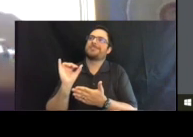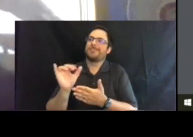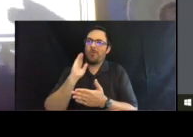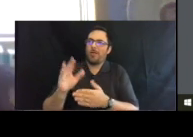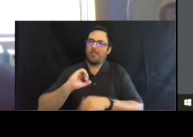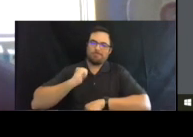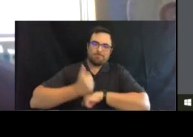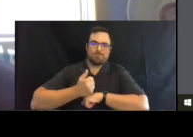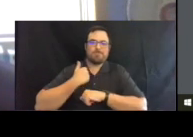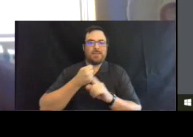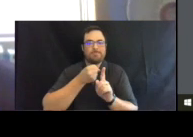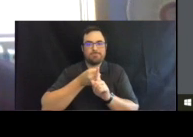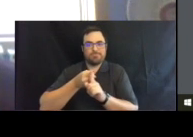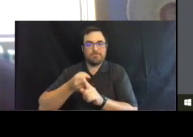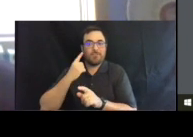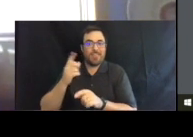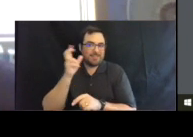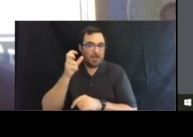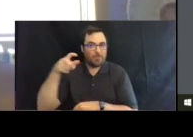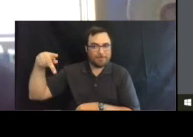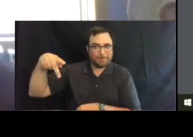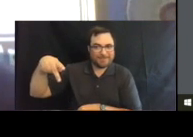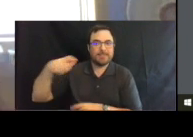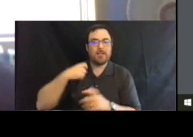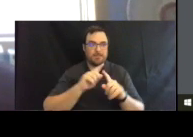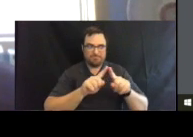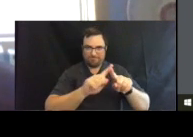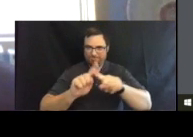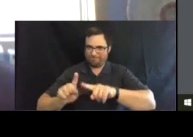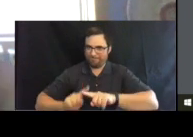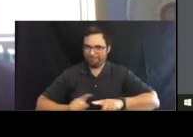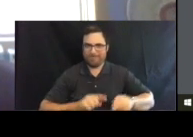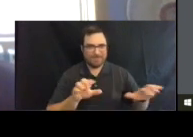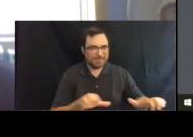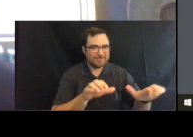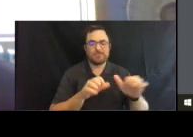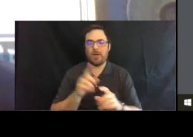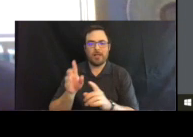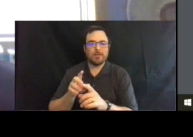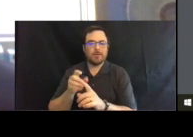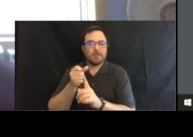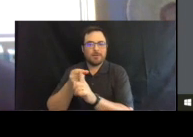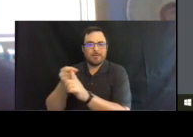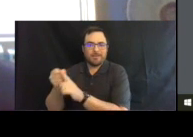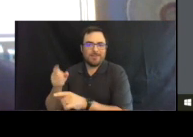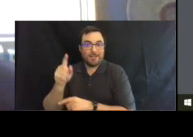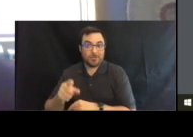on the sound 'p' and I'm gonna find all these activities and so while you're bombarding them on 'p' you're also building their language